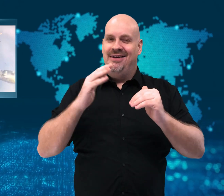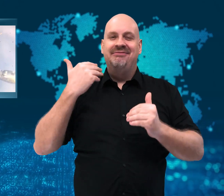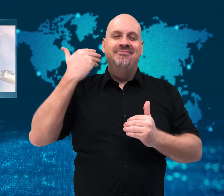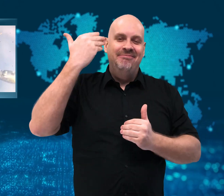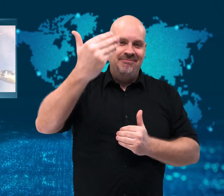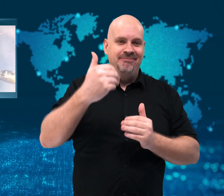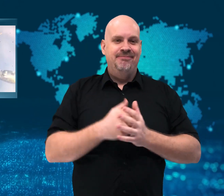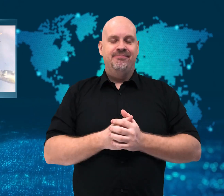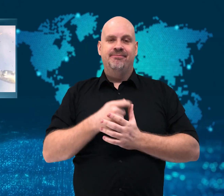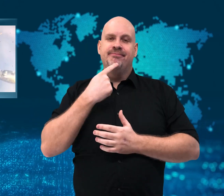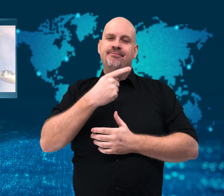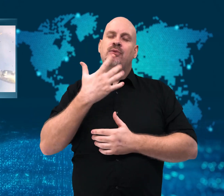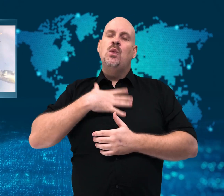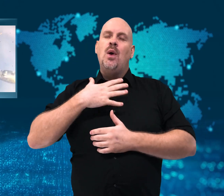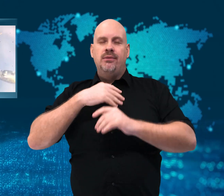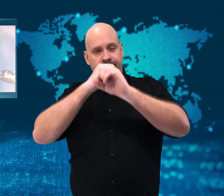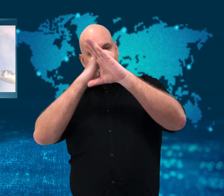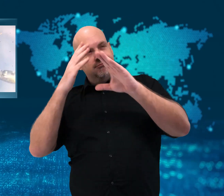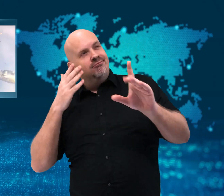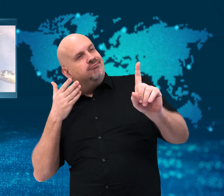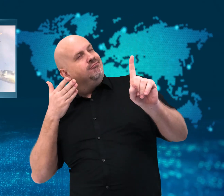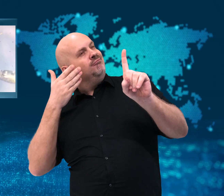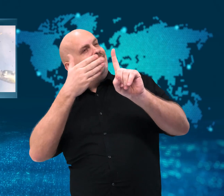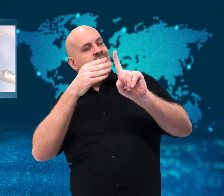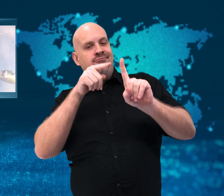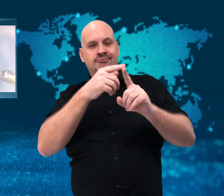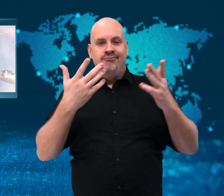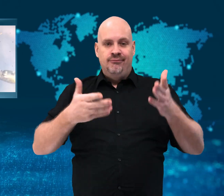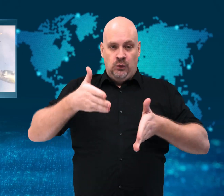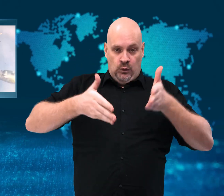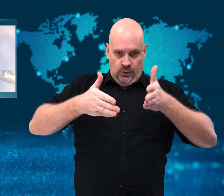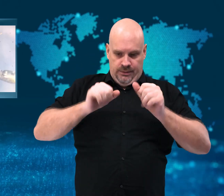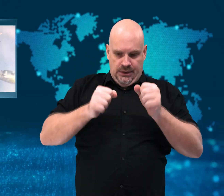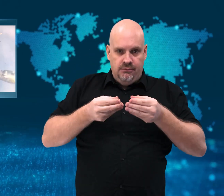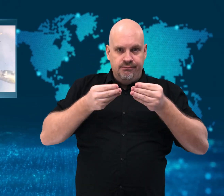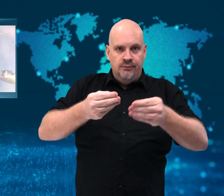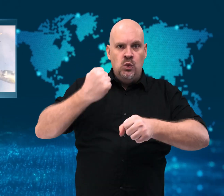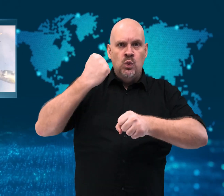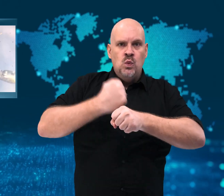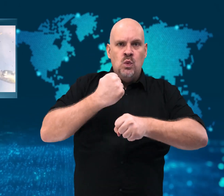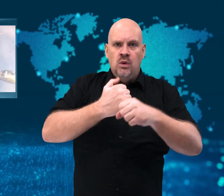Ultimately, they hope they could be